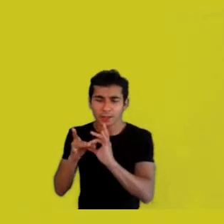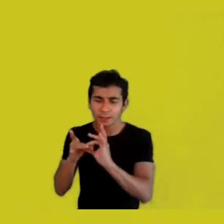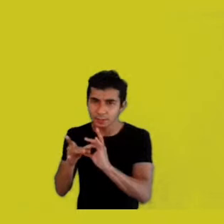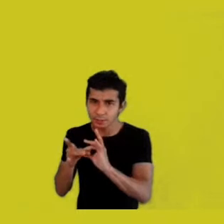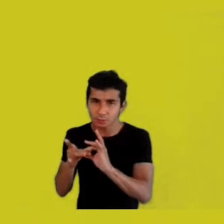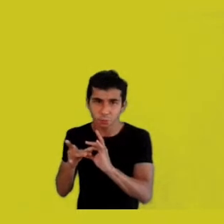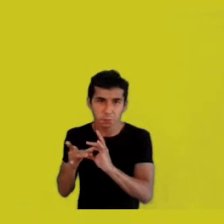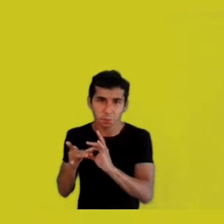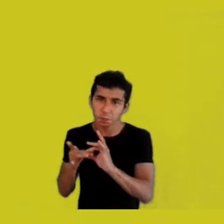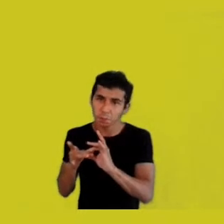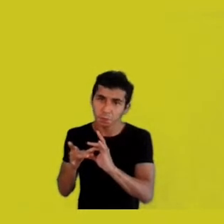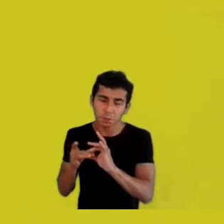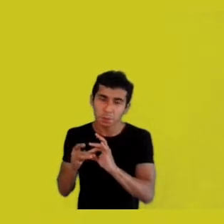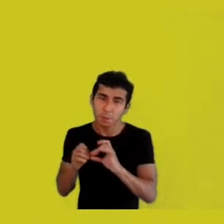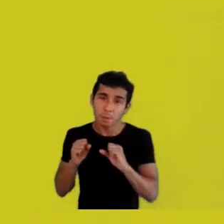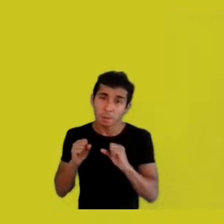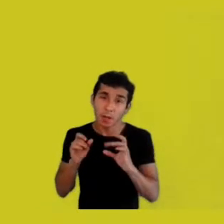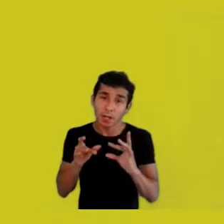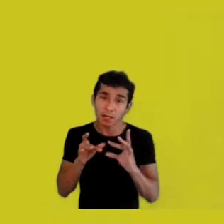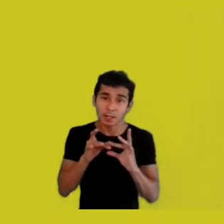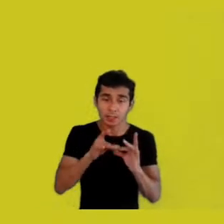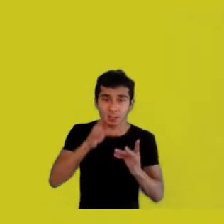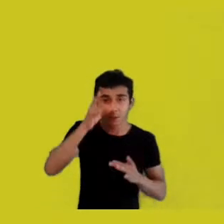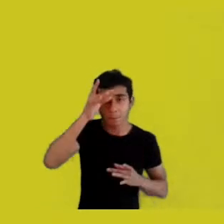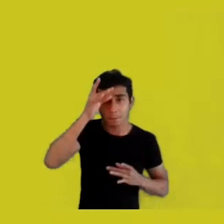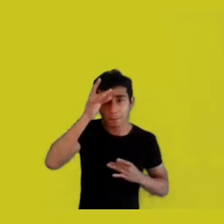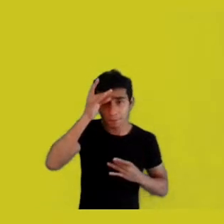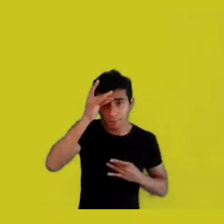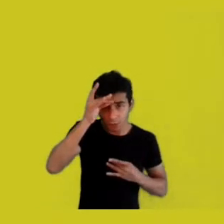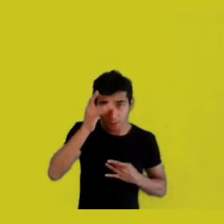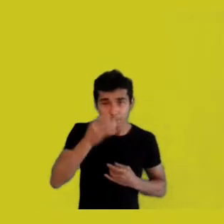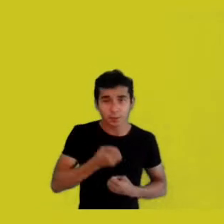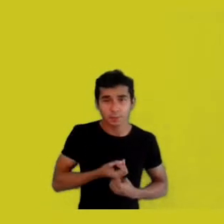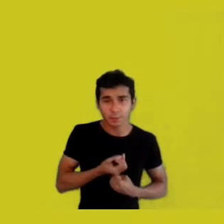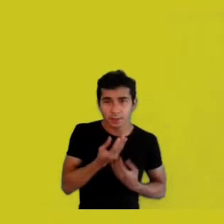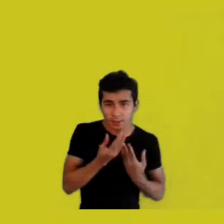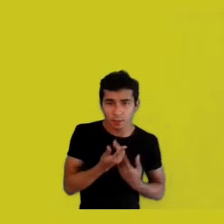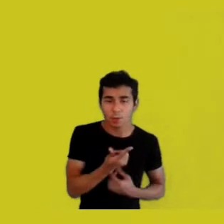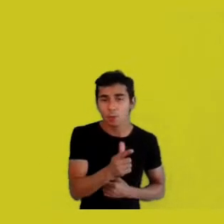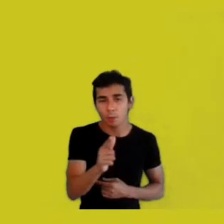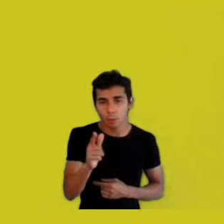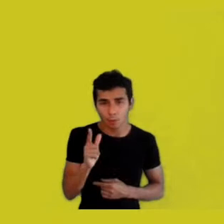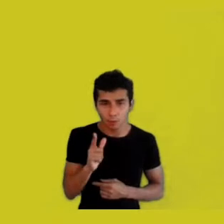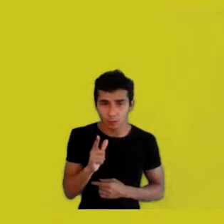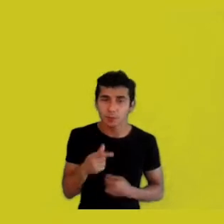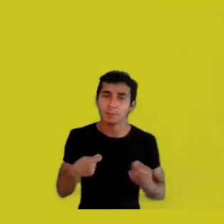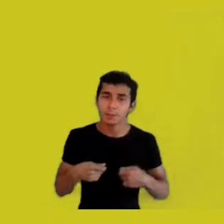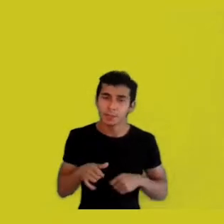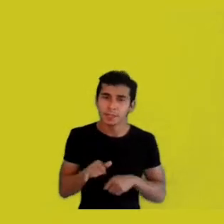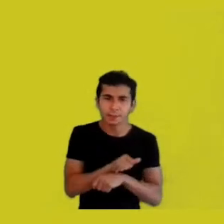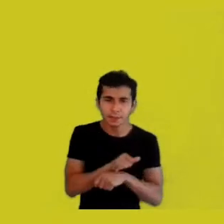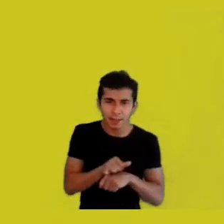See? So, I think the rigor, technique and technologies stay,